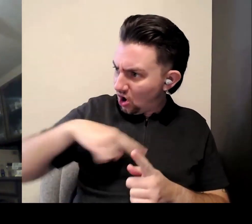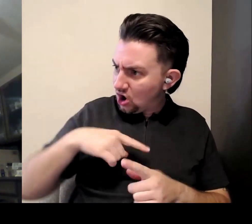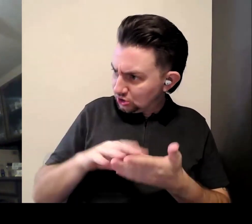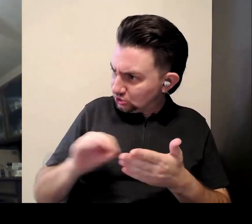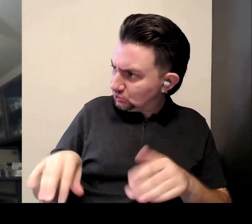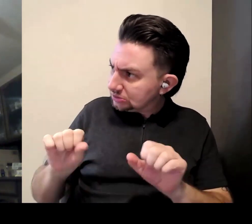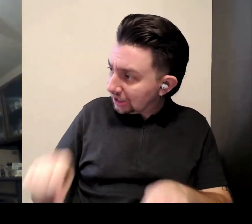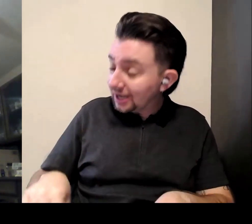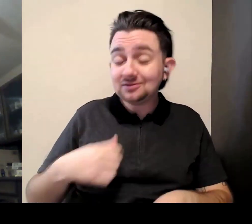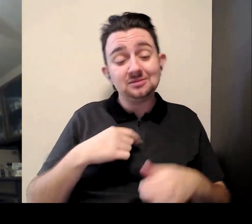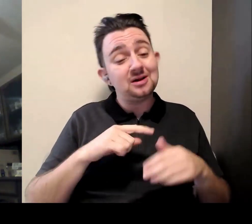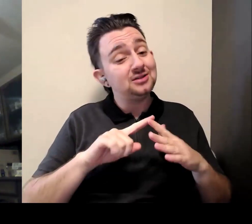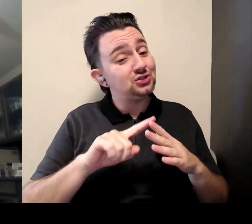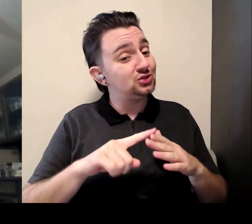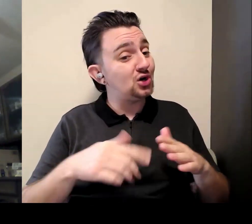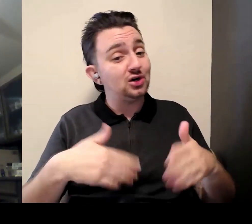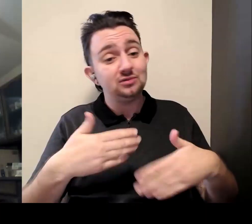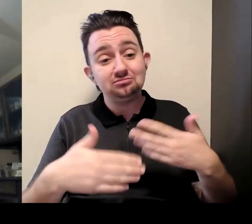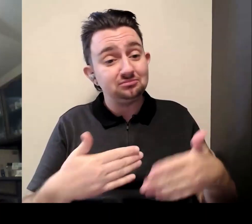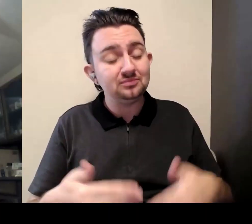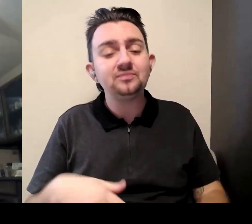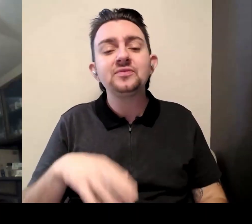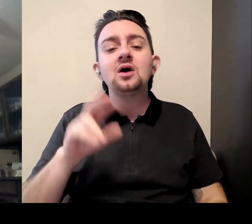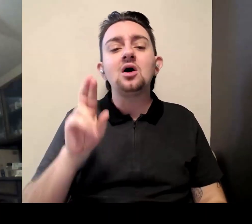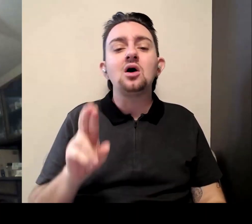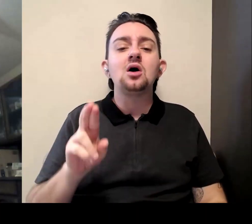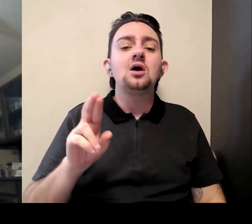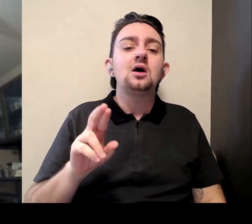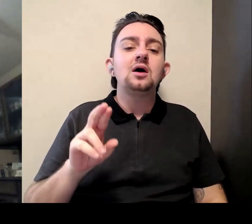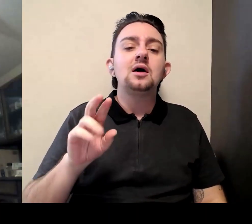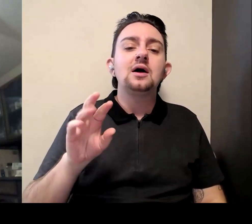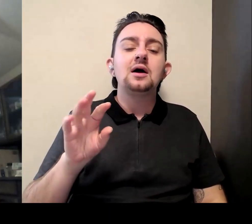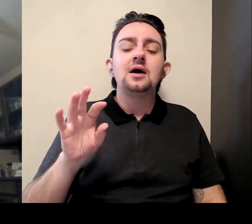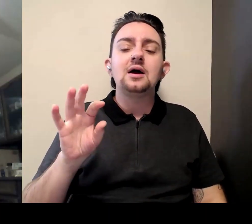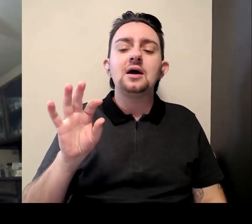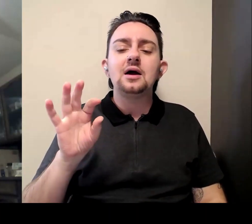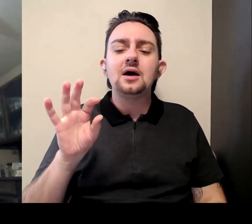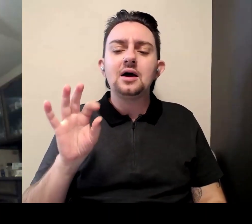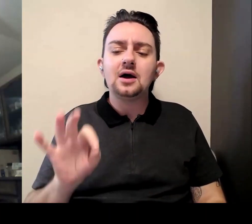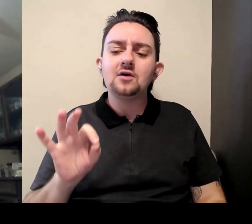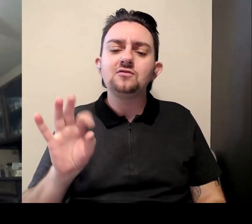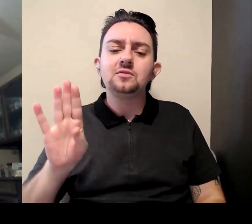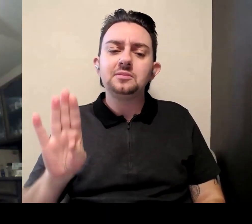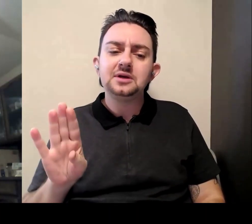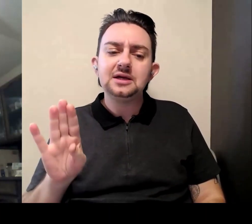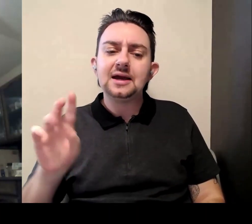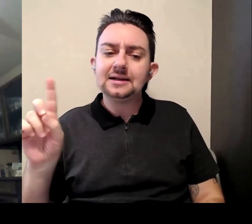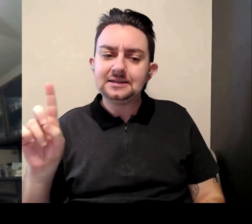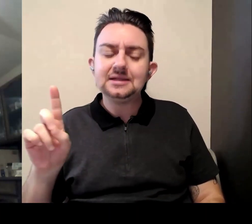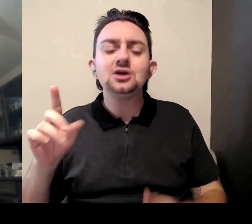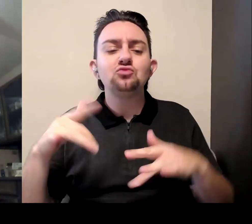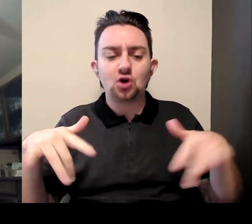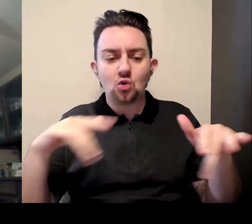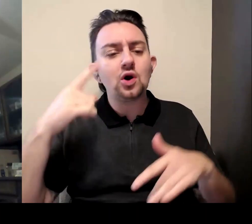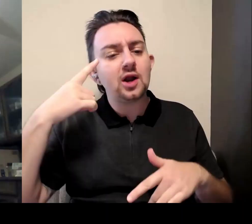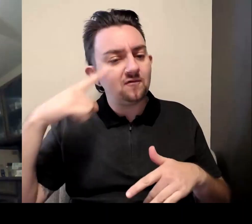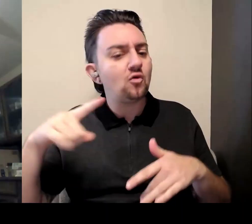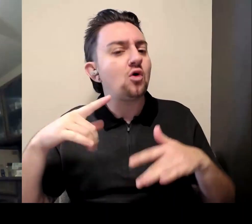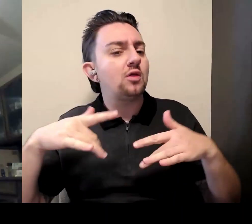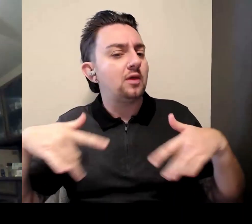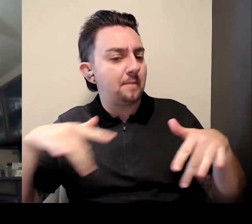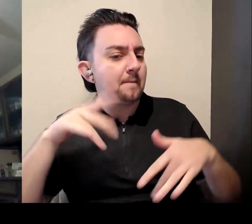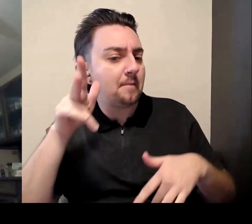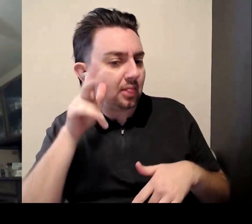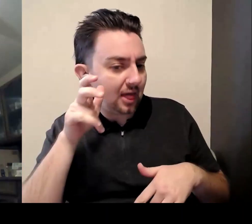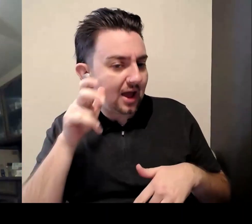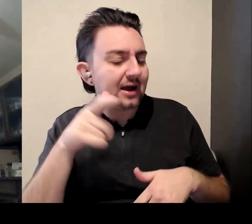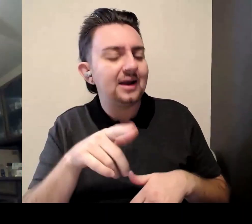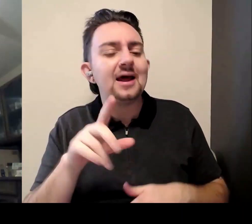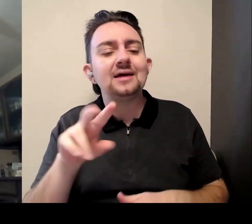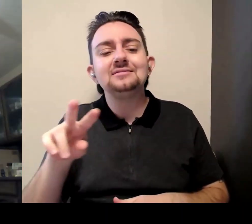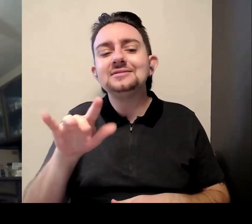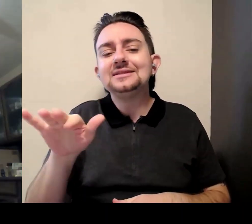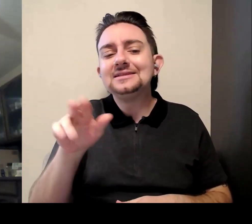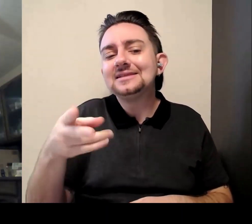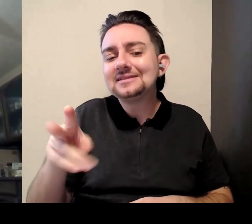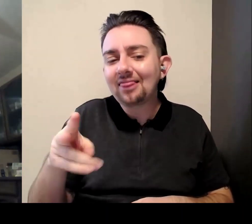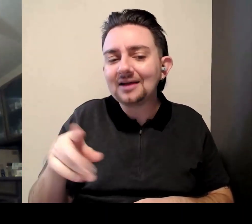It was when RFB&D, Recording for the Blind and Dyslexic, had us list our individual students